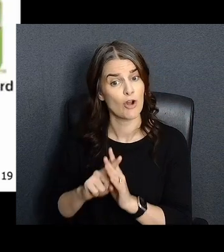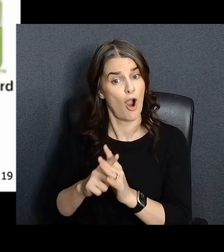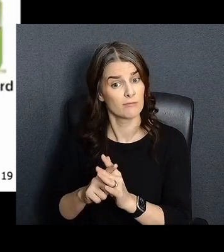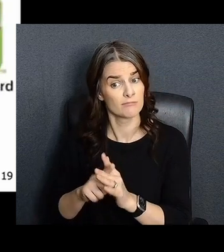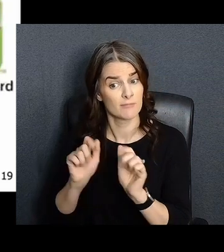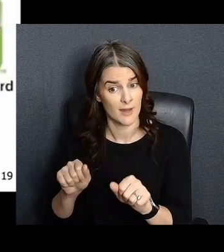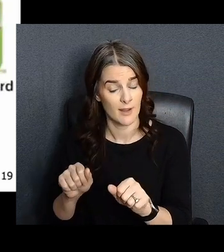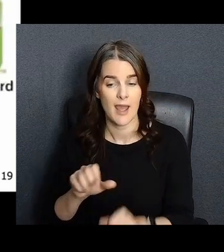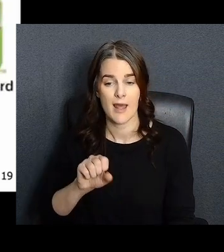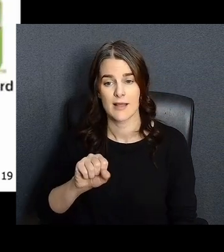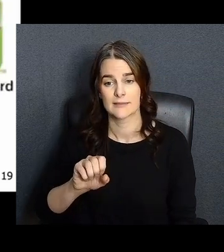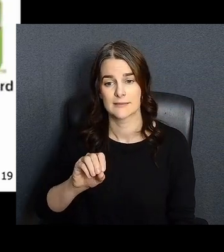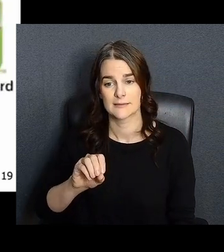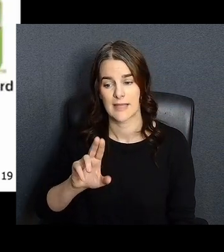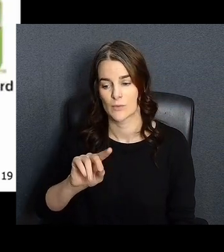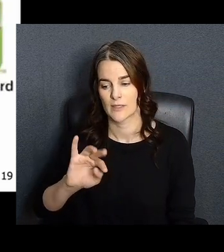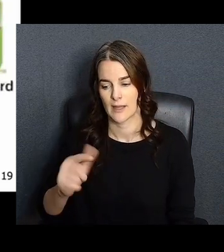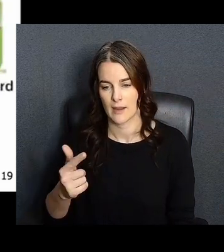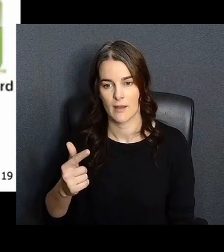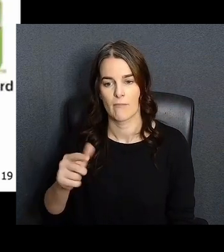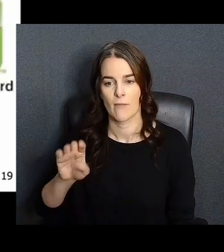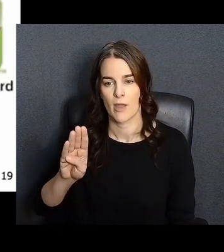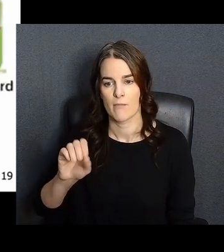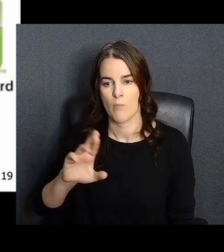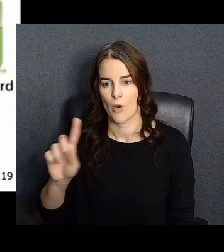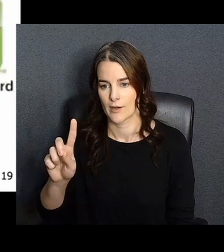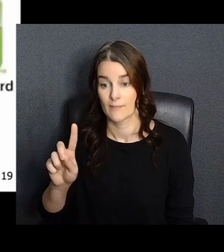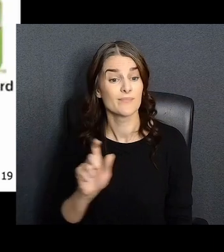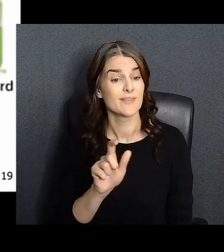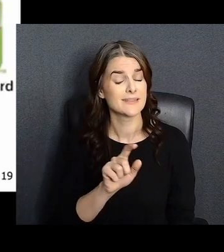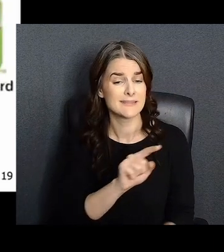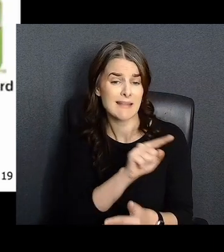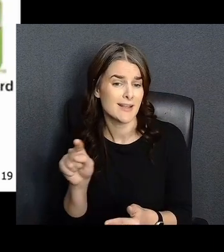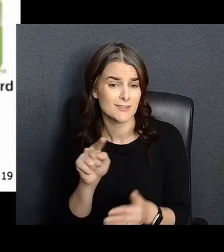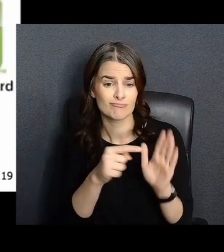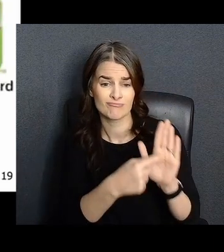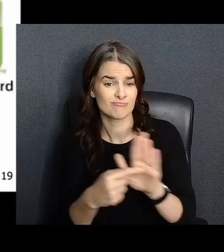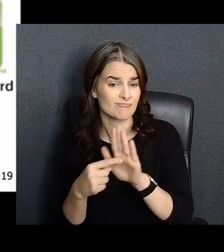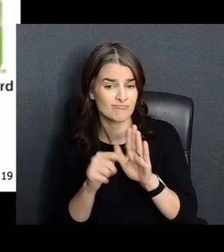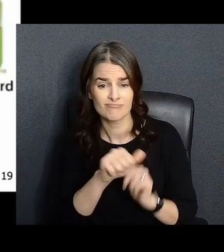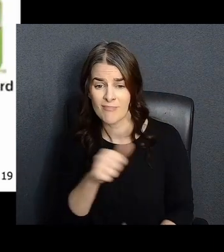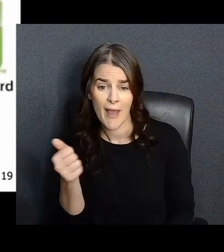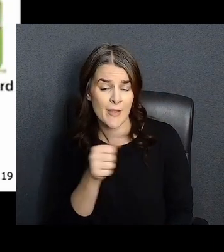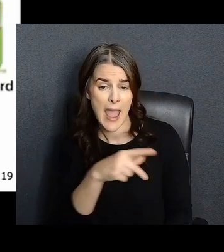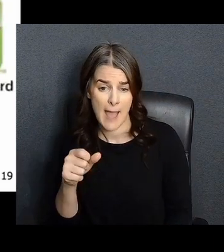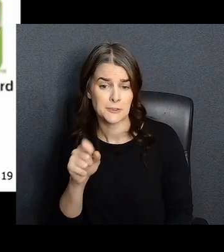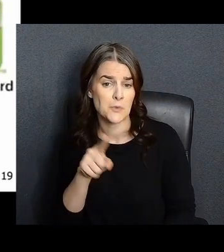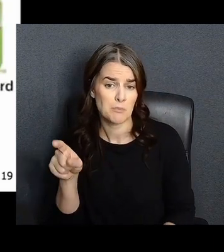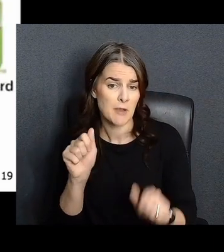And then SoundingBoard. So these are just some examples of other apps to consider.